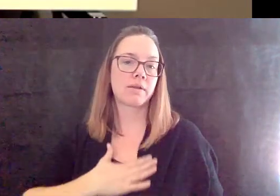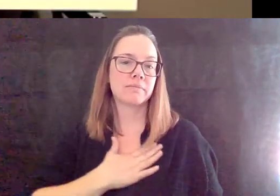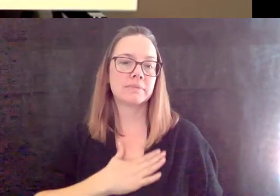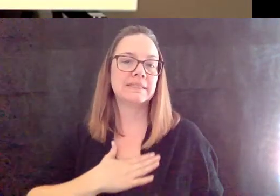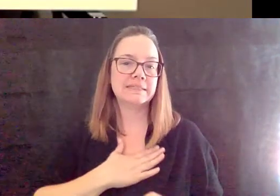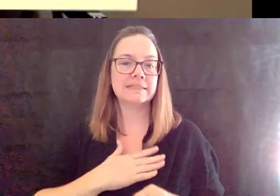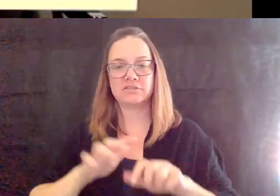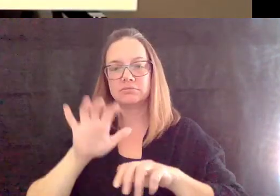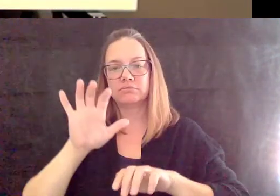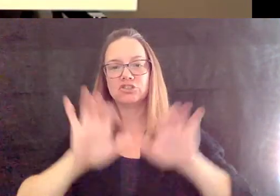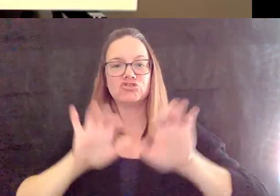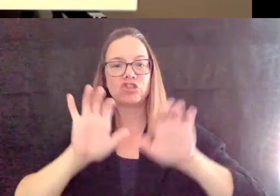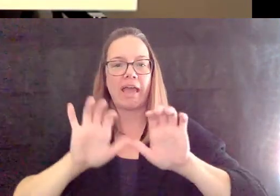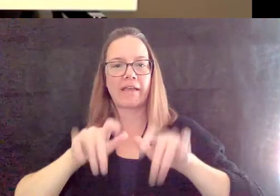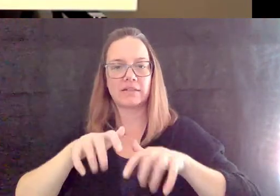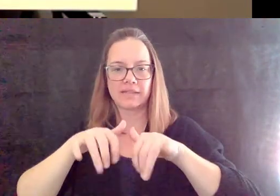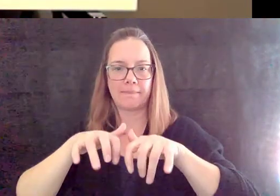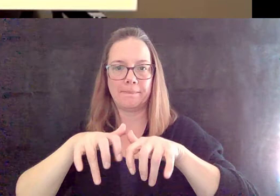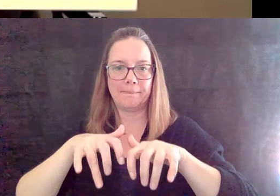or please feel free to put your question into the chat.